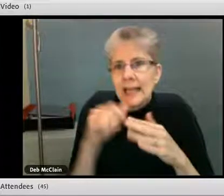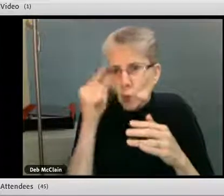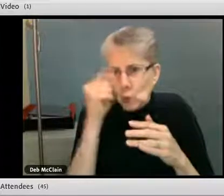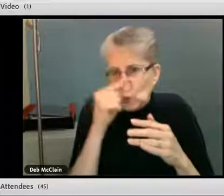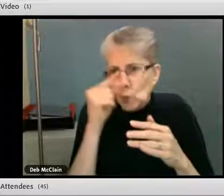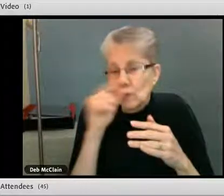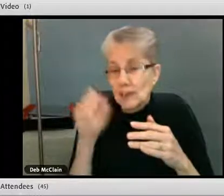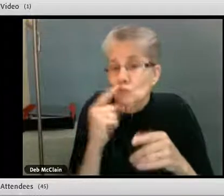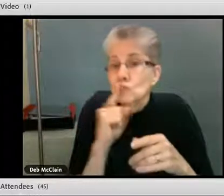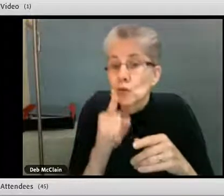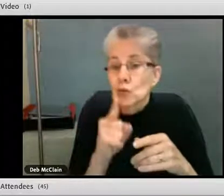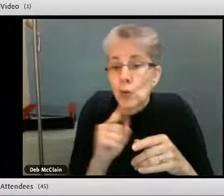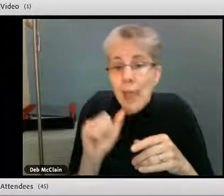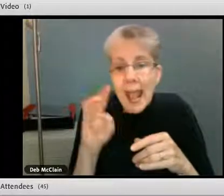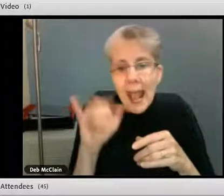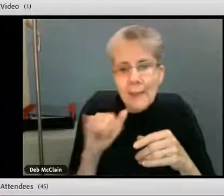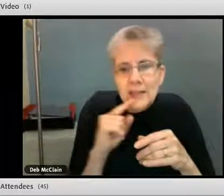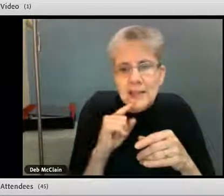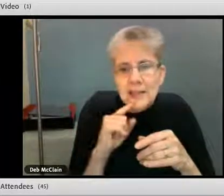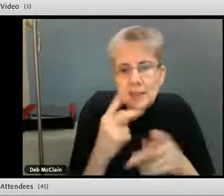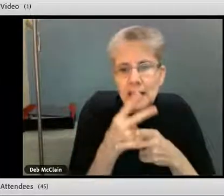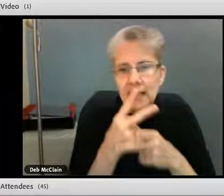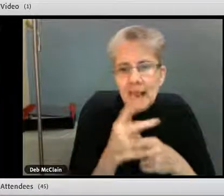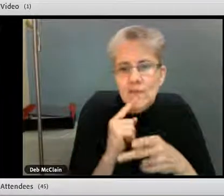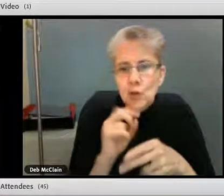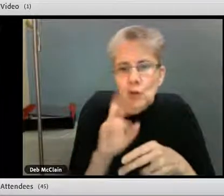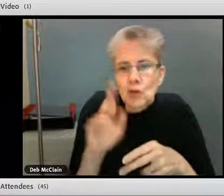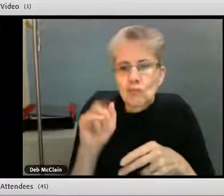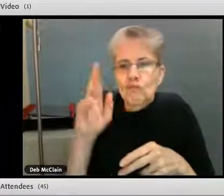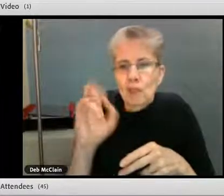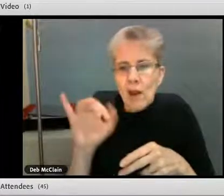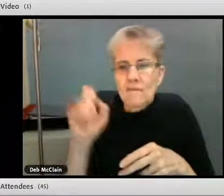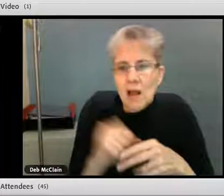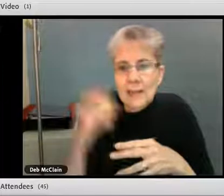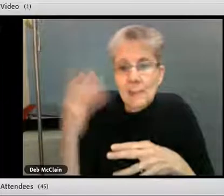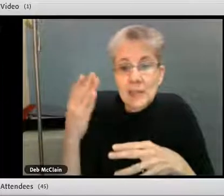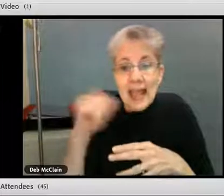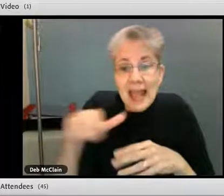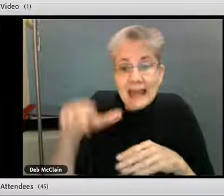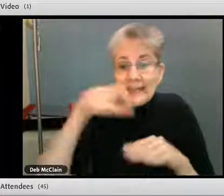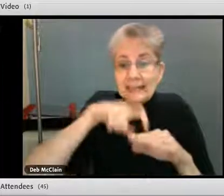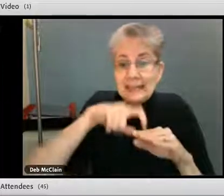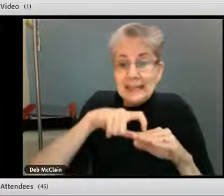using rare fonts in presentations. Any time you will be moving your presentation